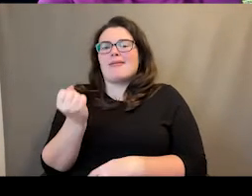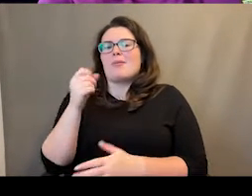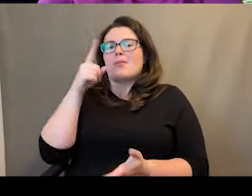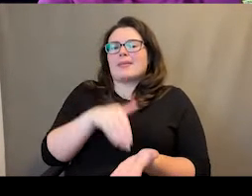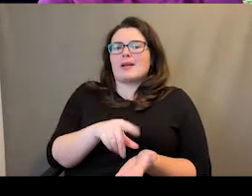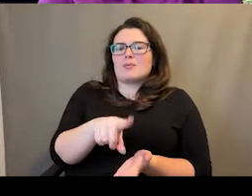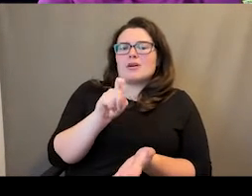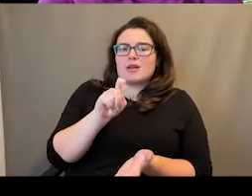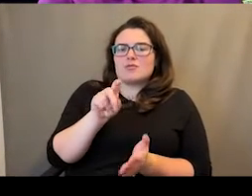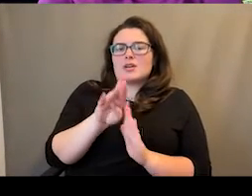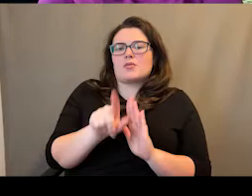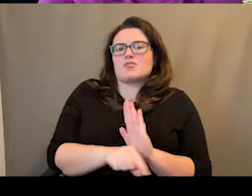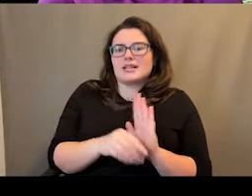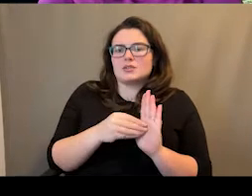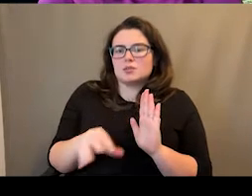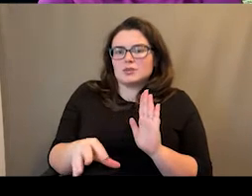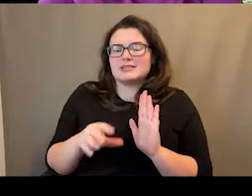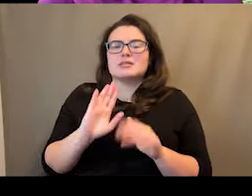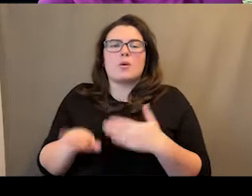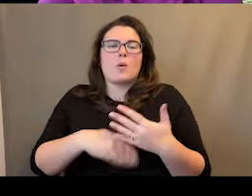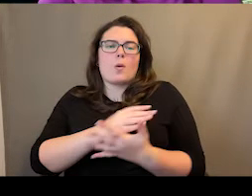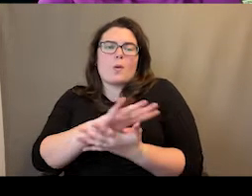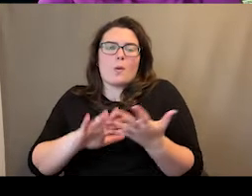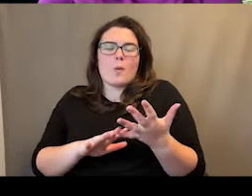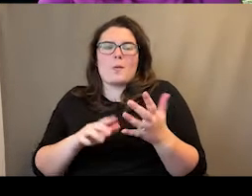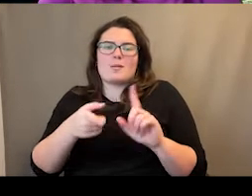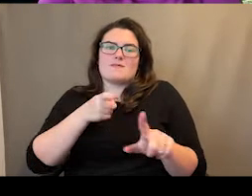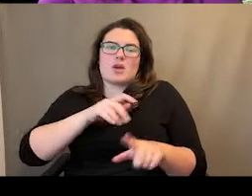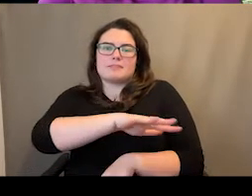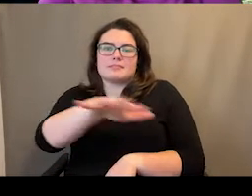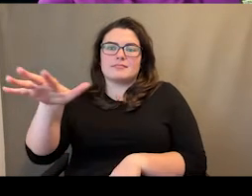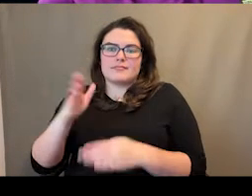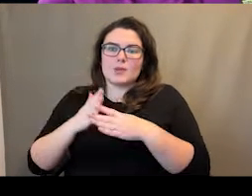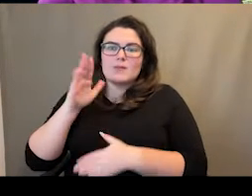All of these were from about 500 different institutions.